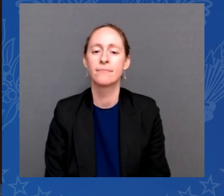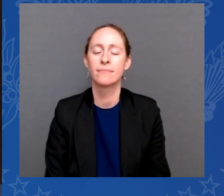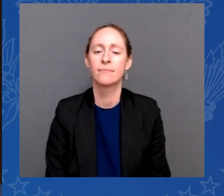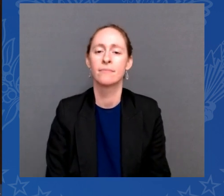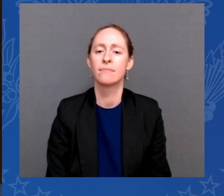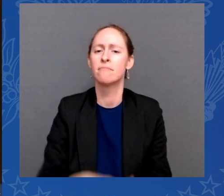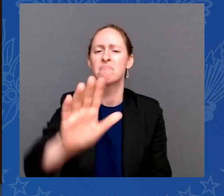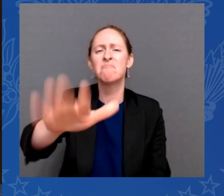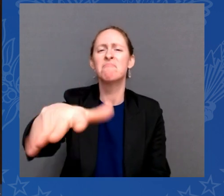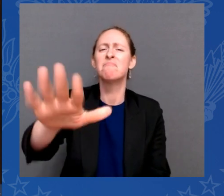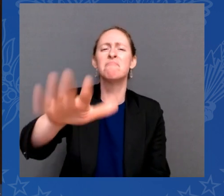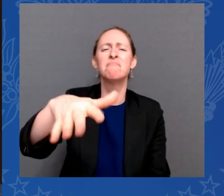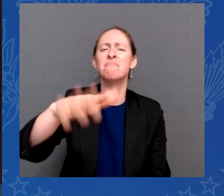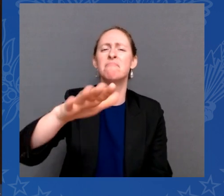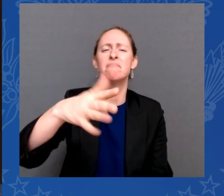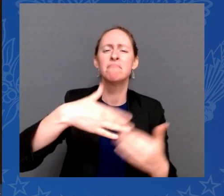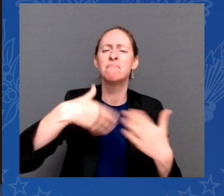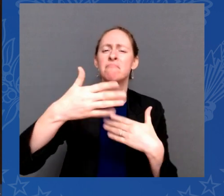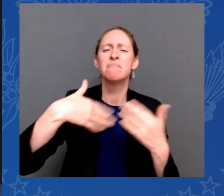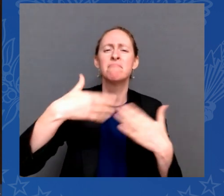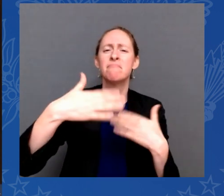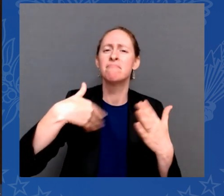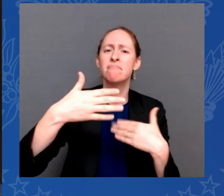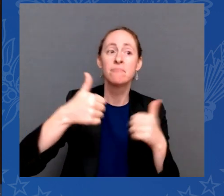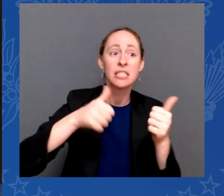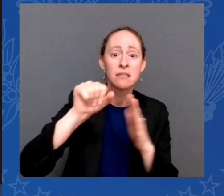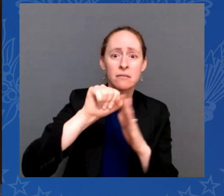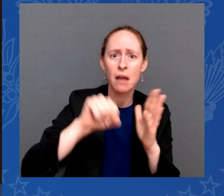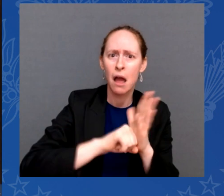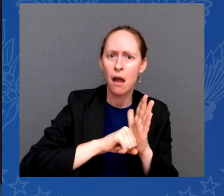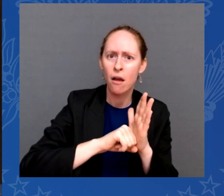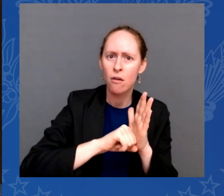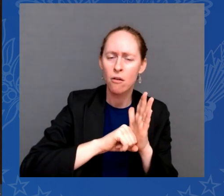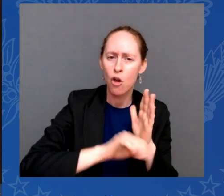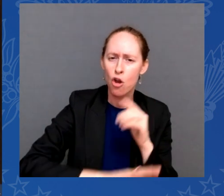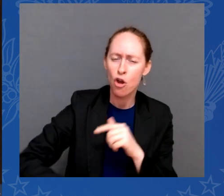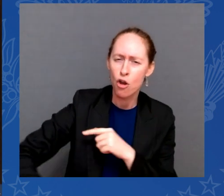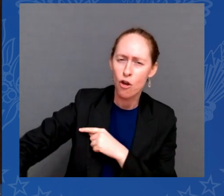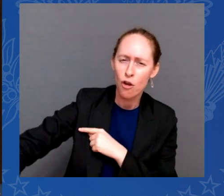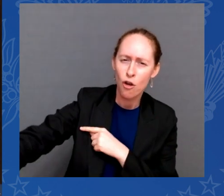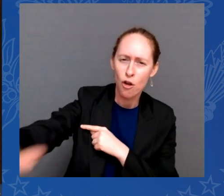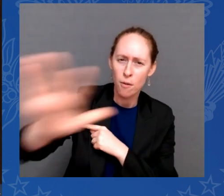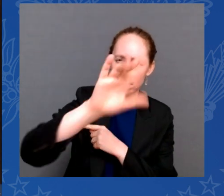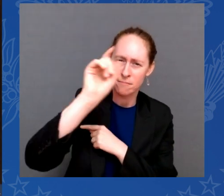is located in. If a patient comes into an emergency room with a medical emergency